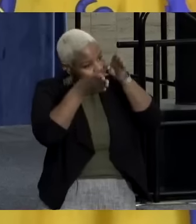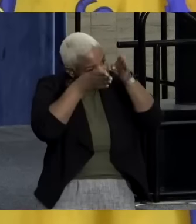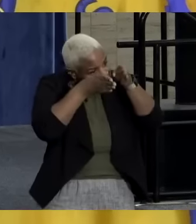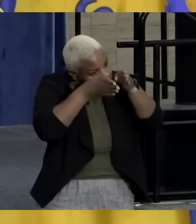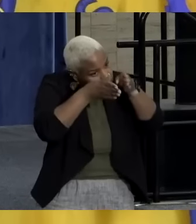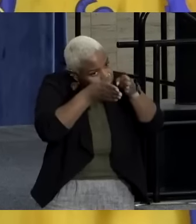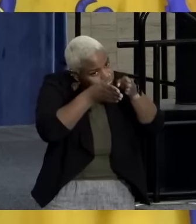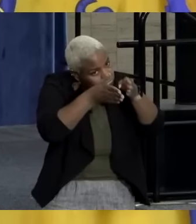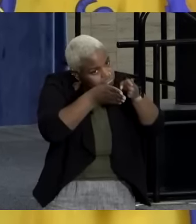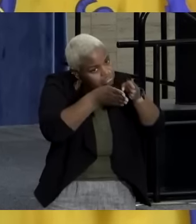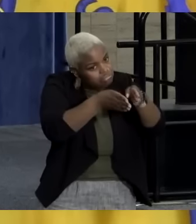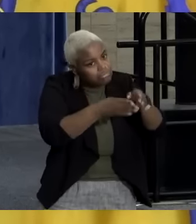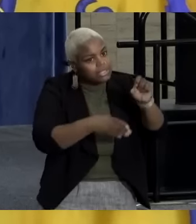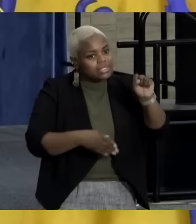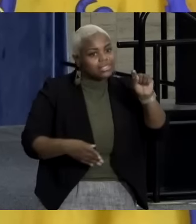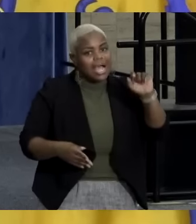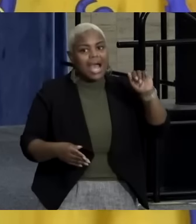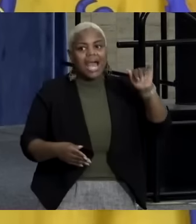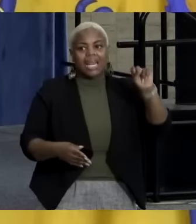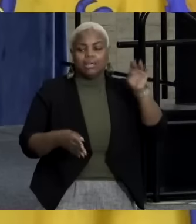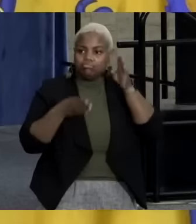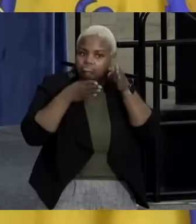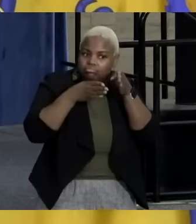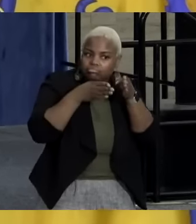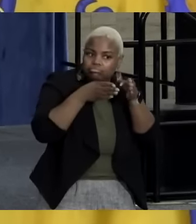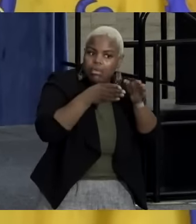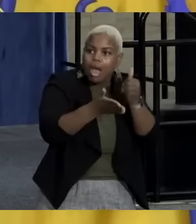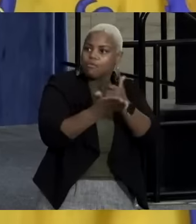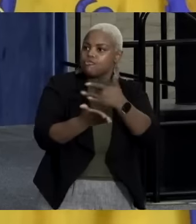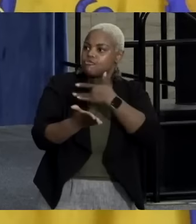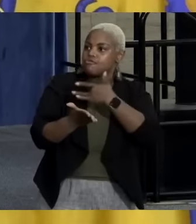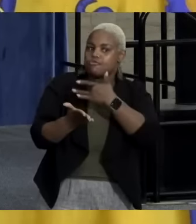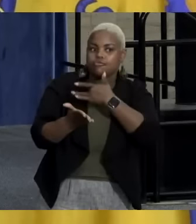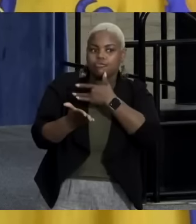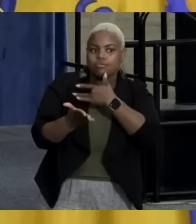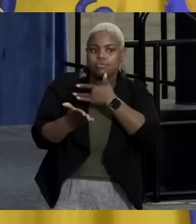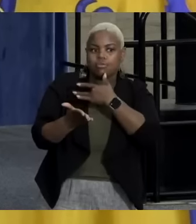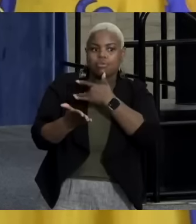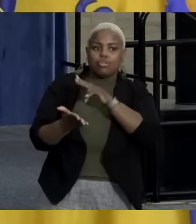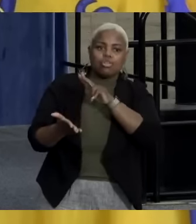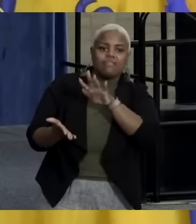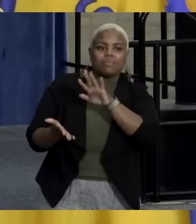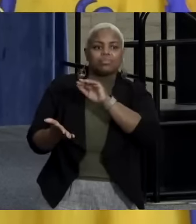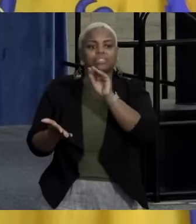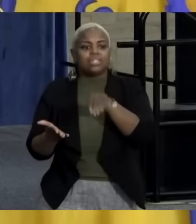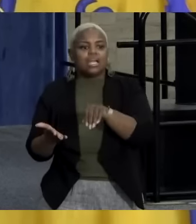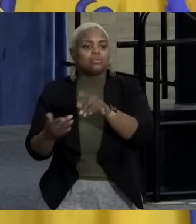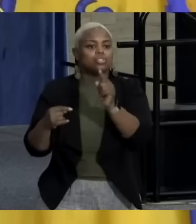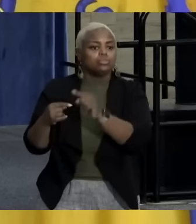a 35 percent reduction, and these studies are showing up to a 50 percent reduction.